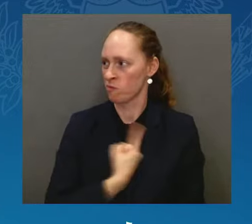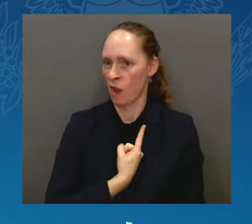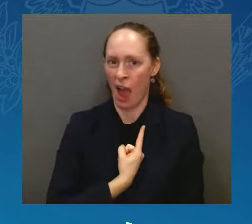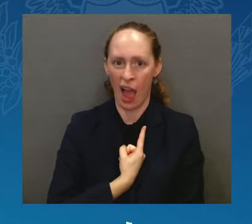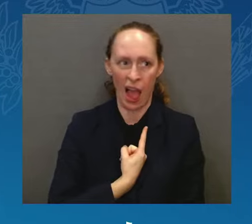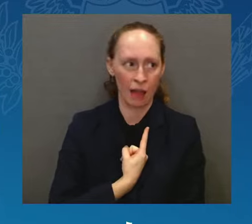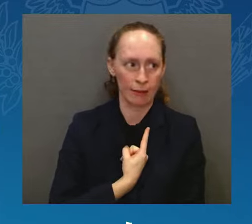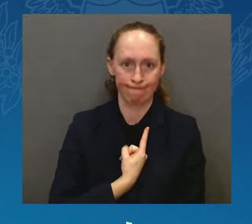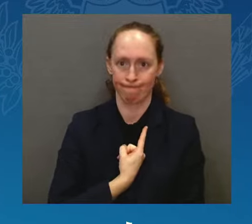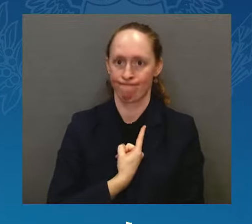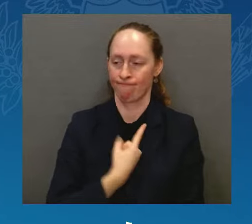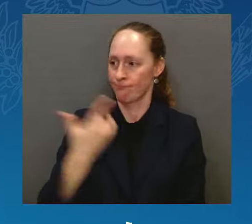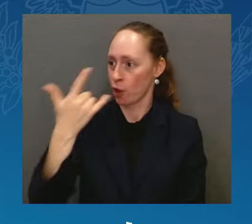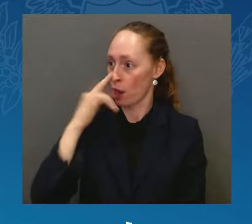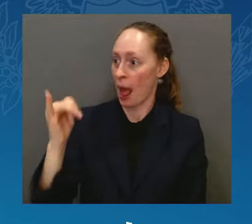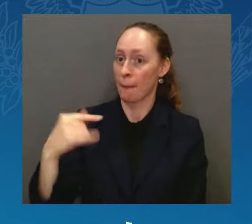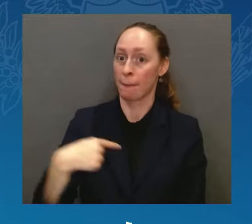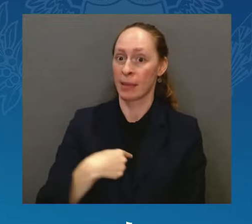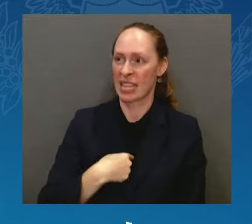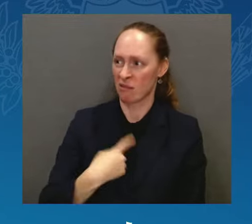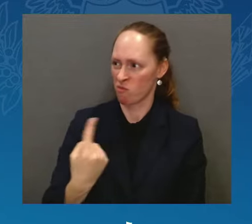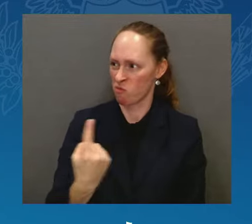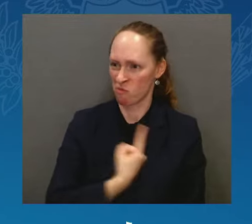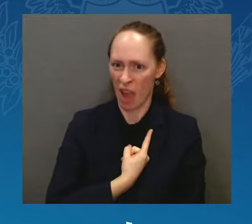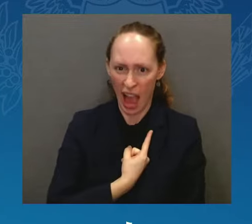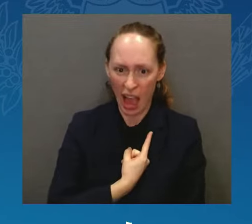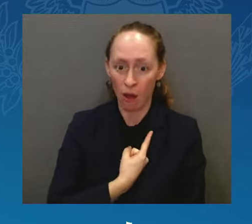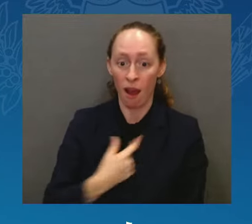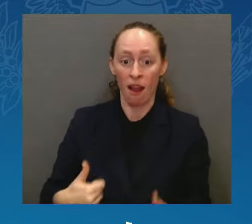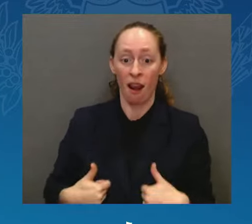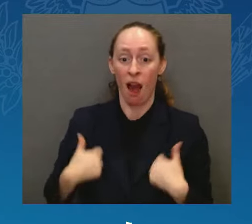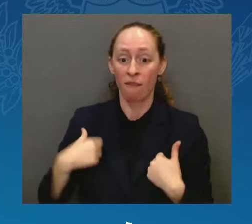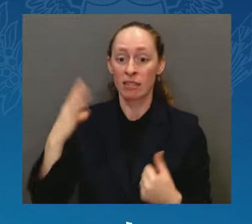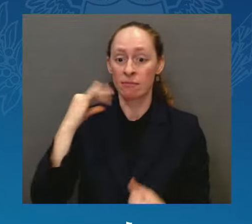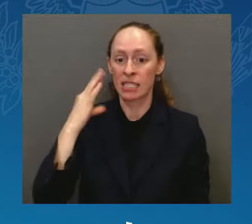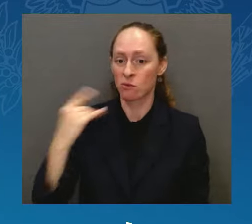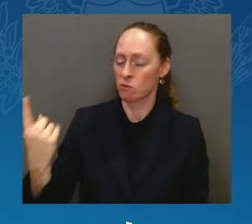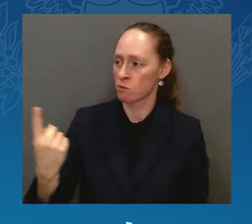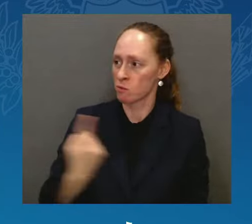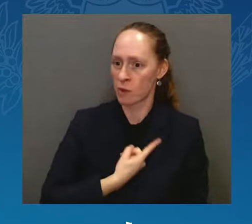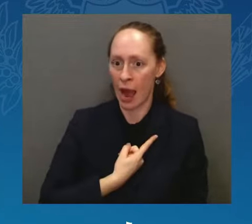when you enter that boardroom, that meeting room, that briefing room, that courtroom.